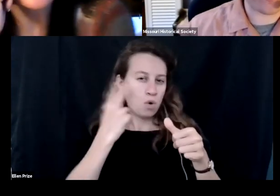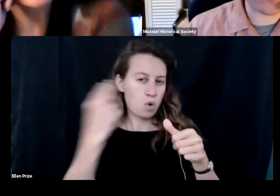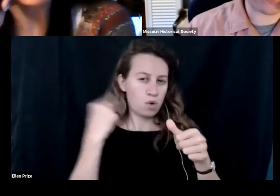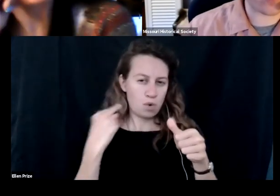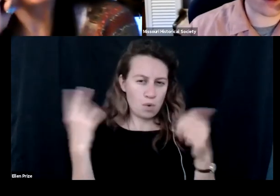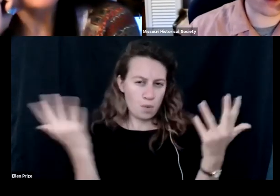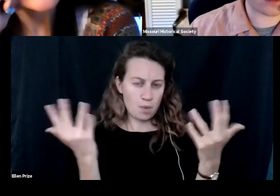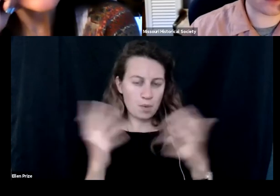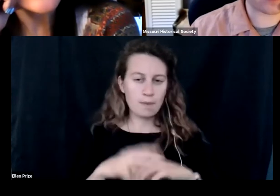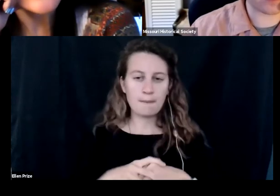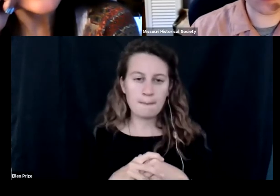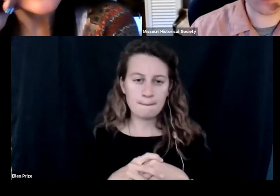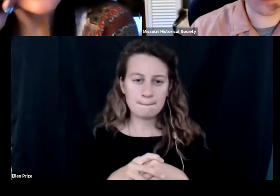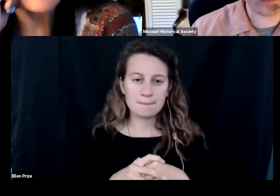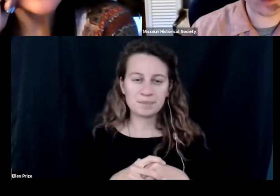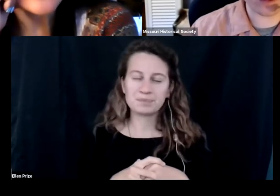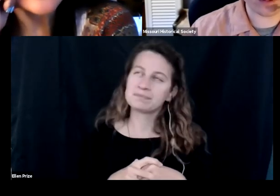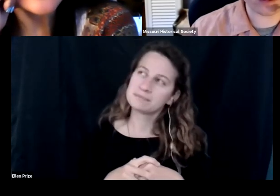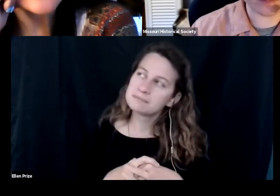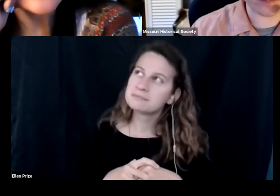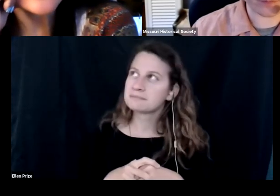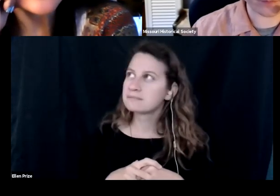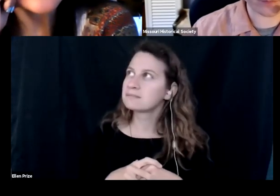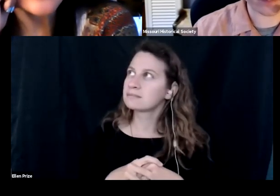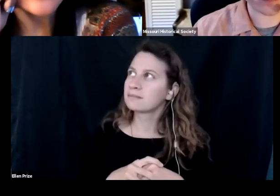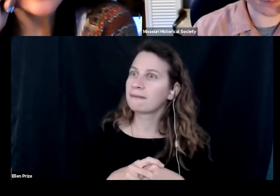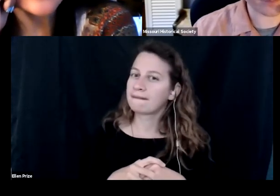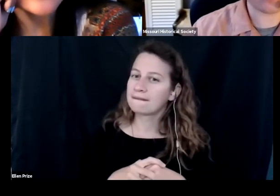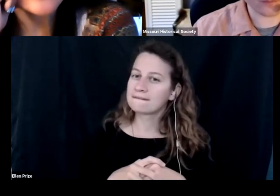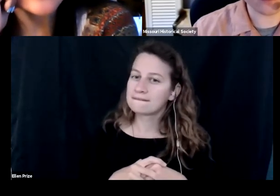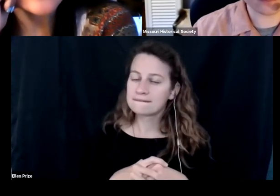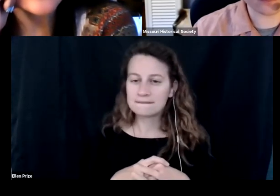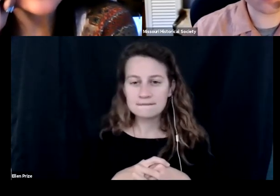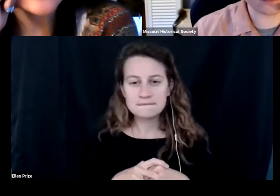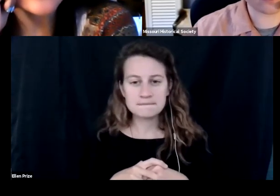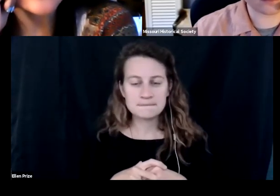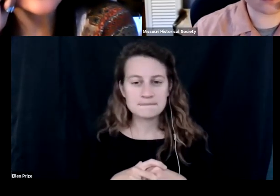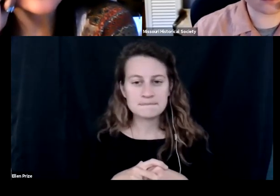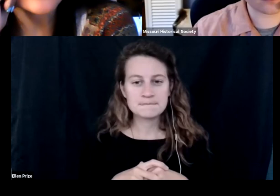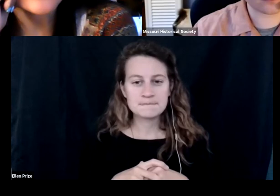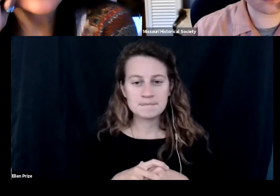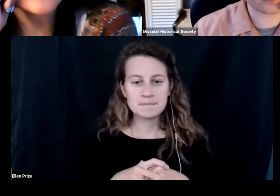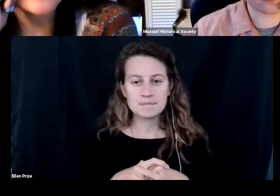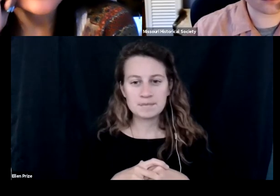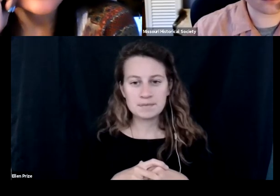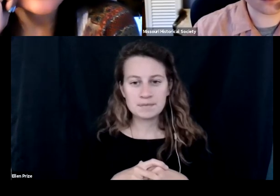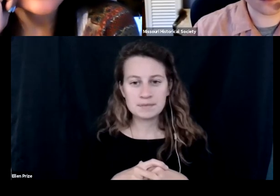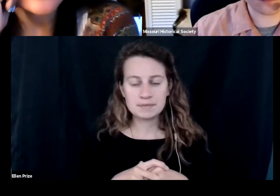experience. And so when I was growing up, I didn't know much about my family history, or Japan or Japanese culture. My